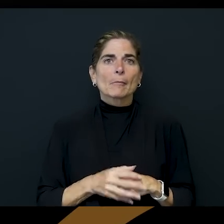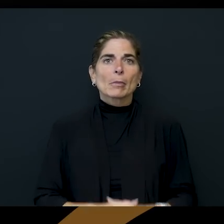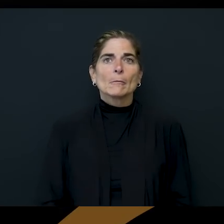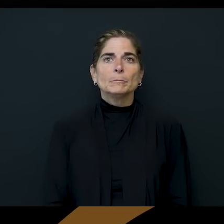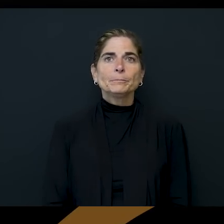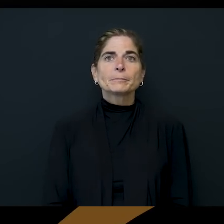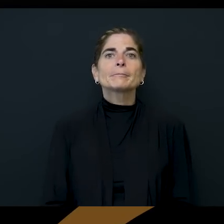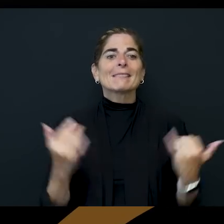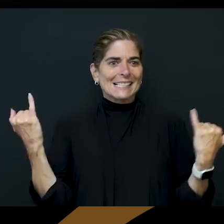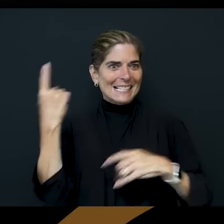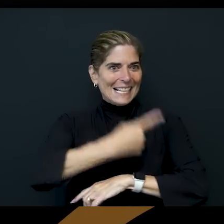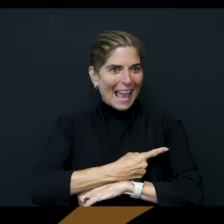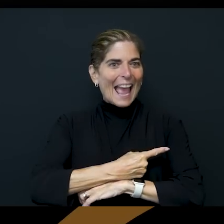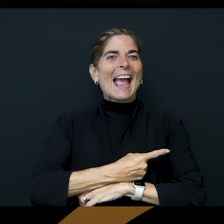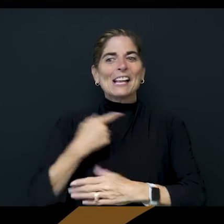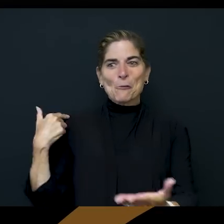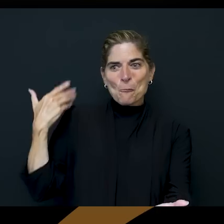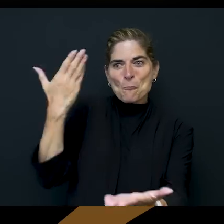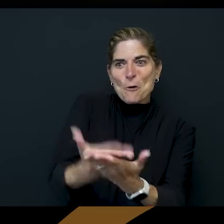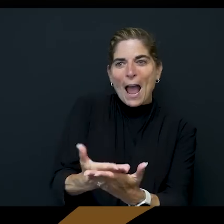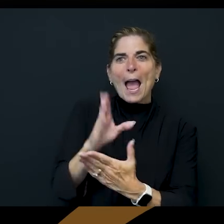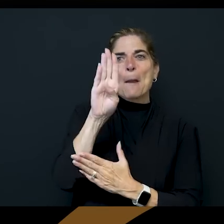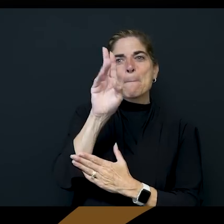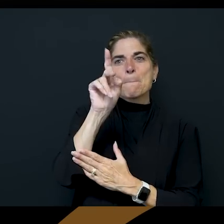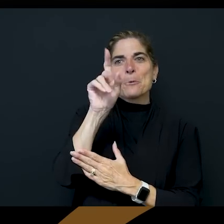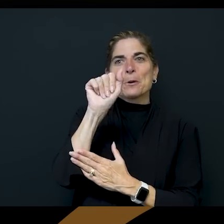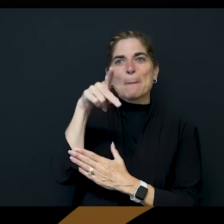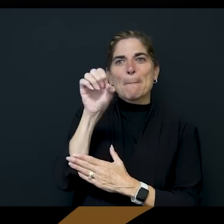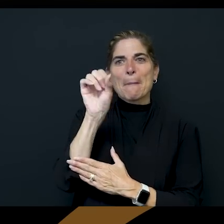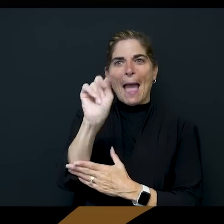Today is the day that she arrives here in Budapest to begin this journey with us.